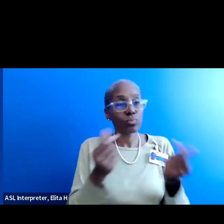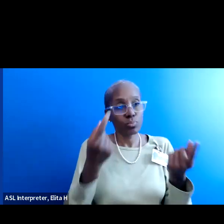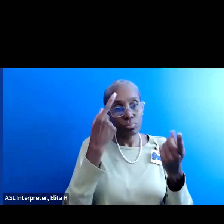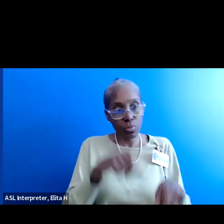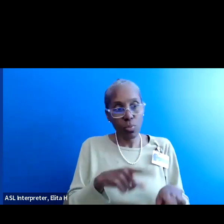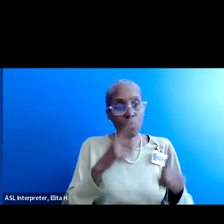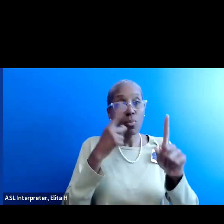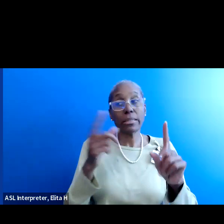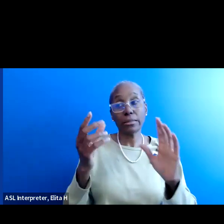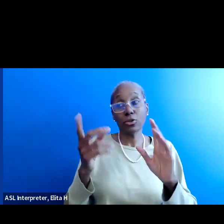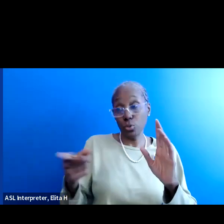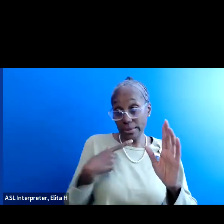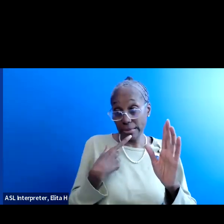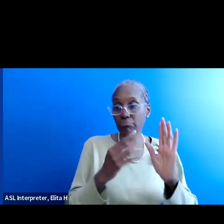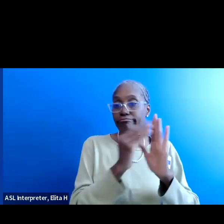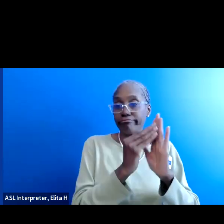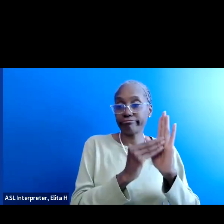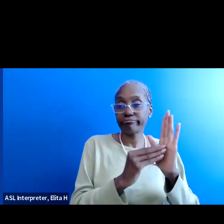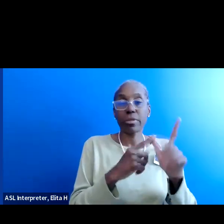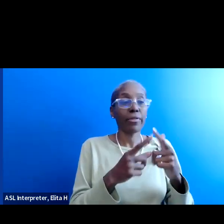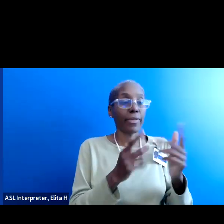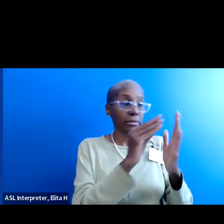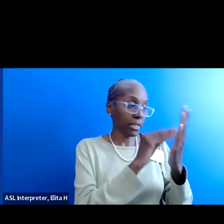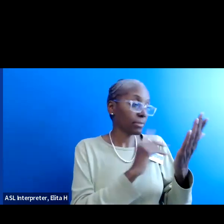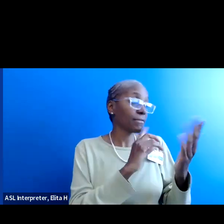and then document if that's resolved and keep that documentation.